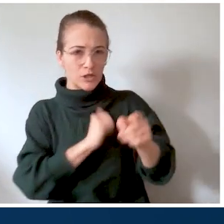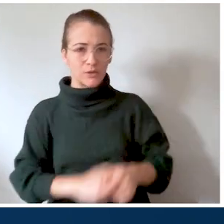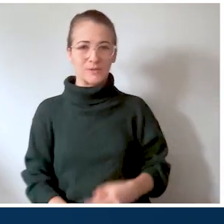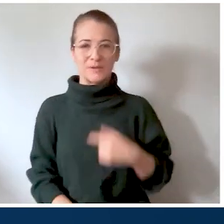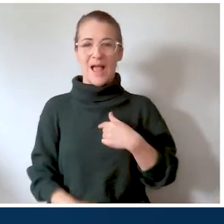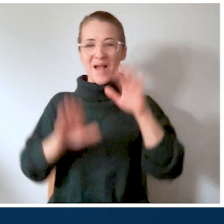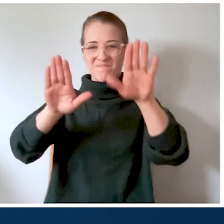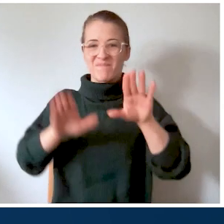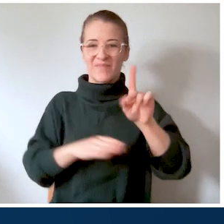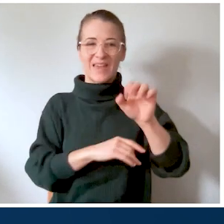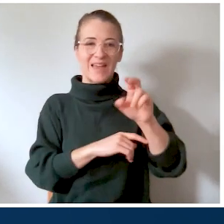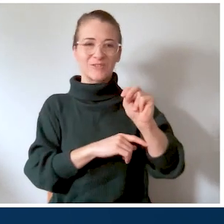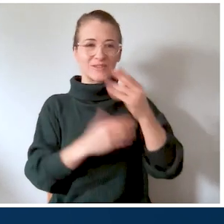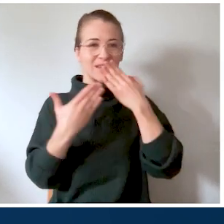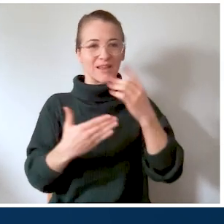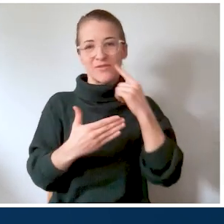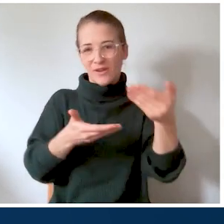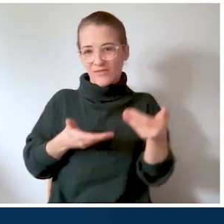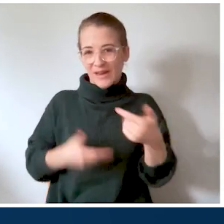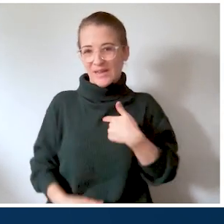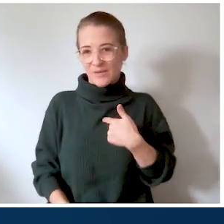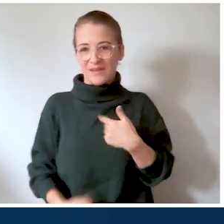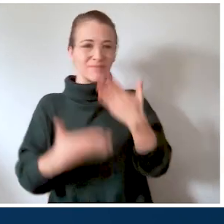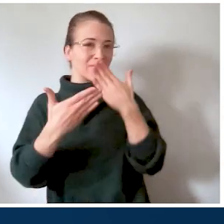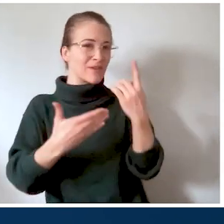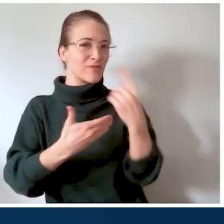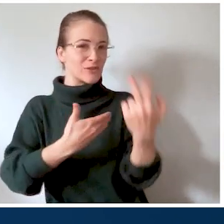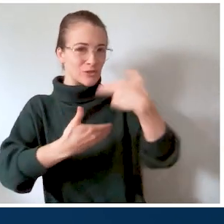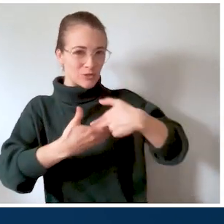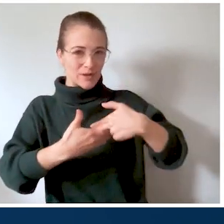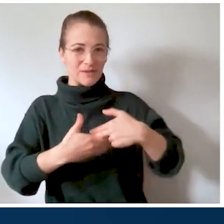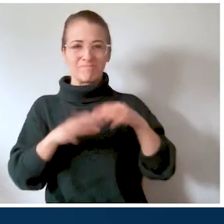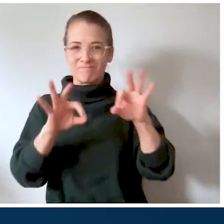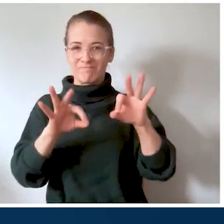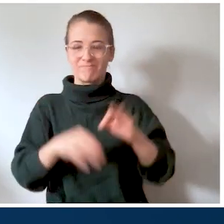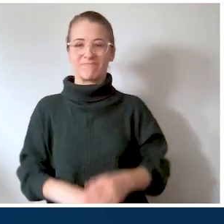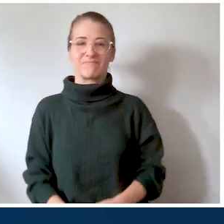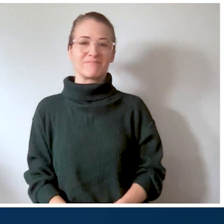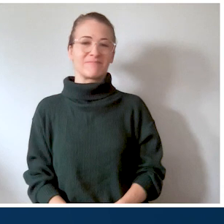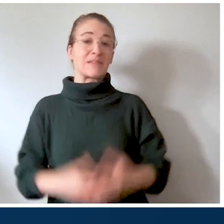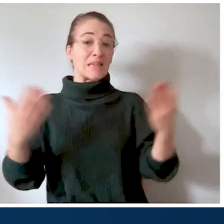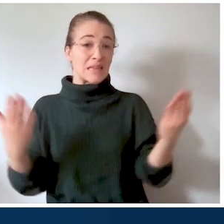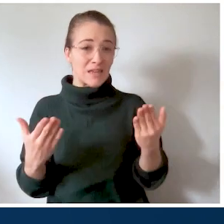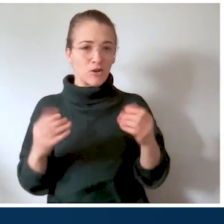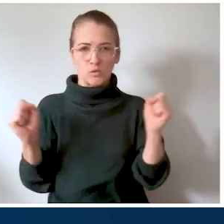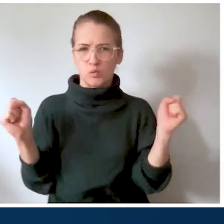I'm great, Katrin. Thank you so much for having me. And thank you so much for joining us. It's winter here in New York State,